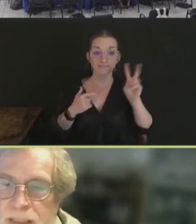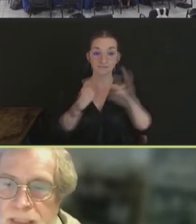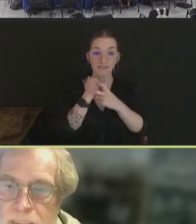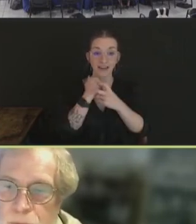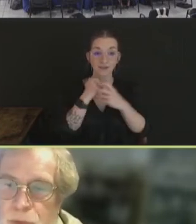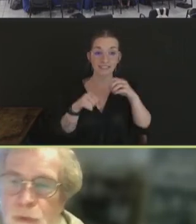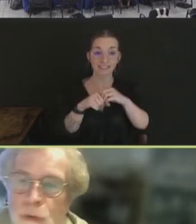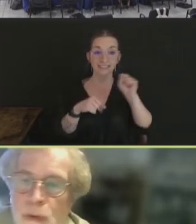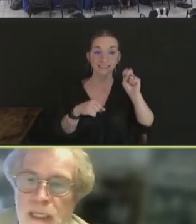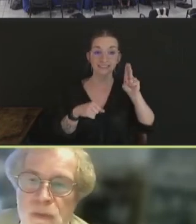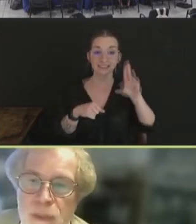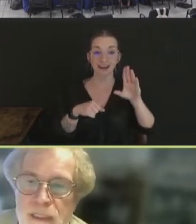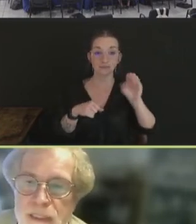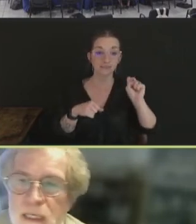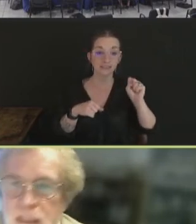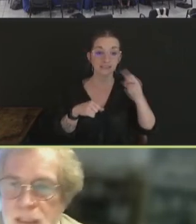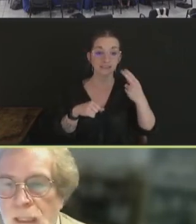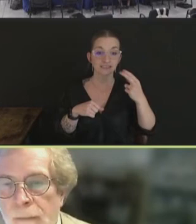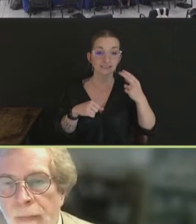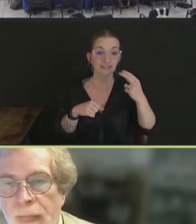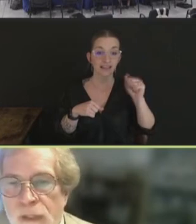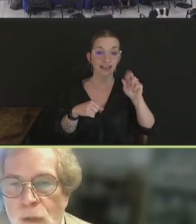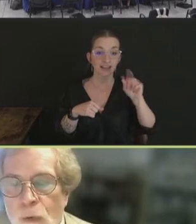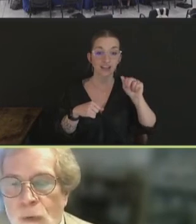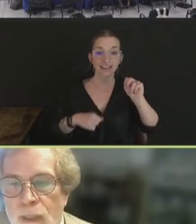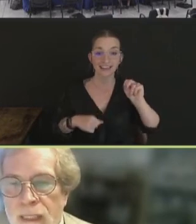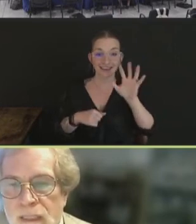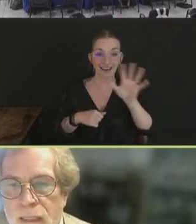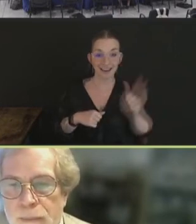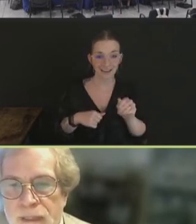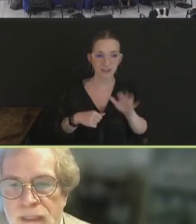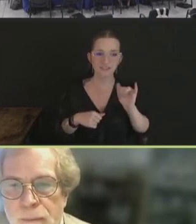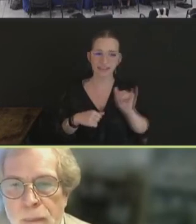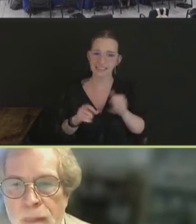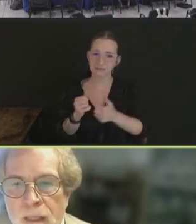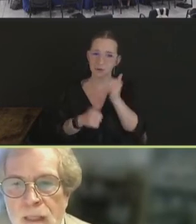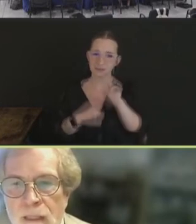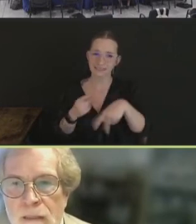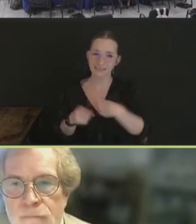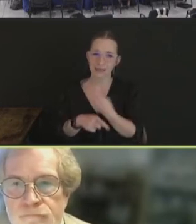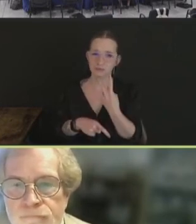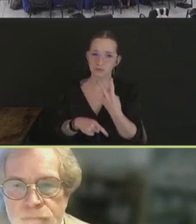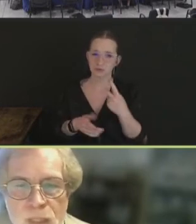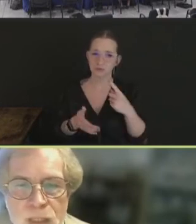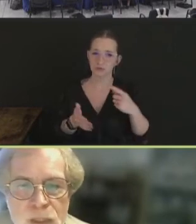type two, as we discussed. So, next slide, please.